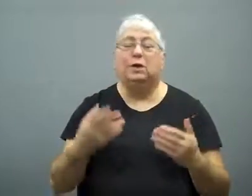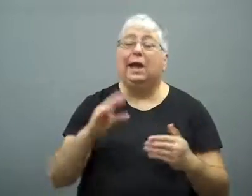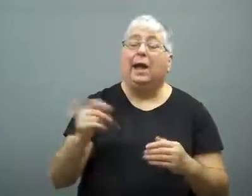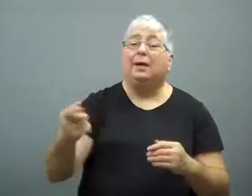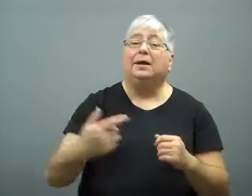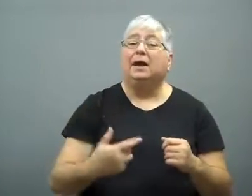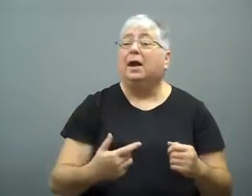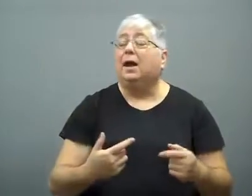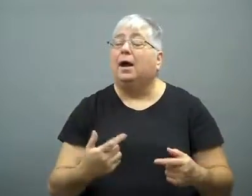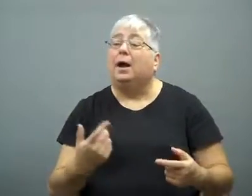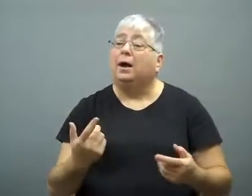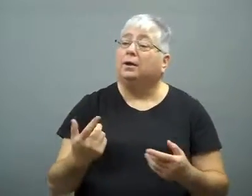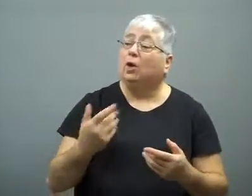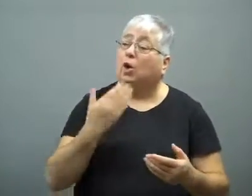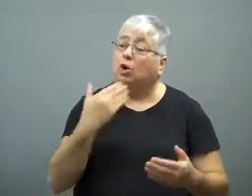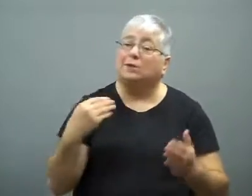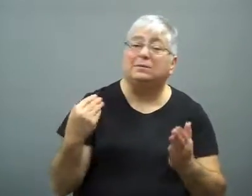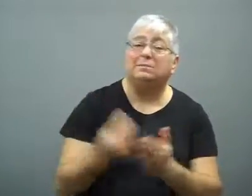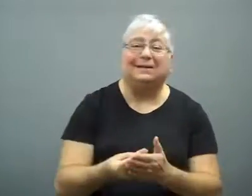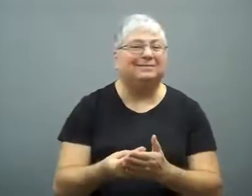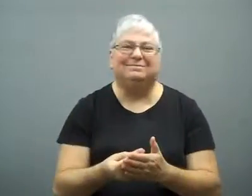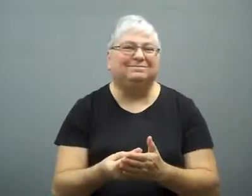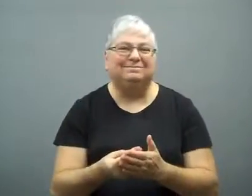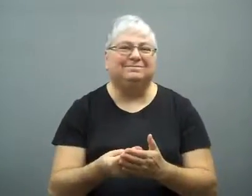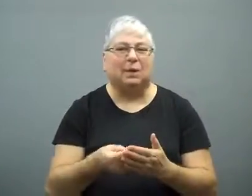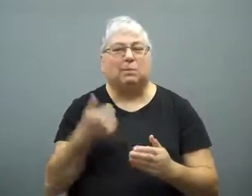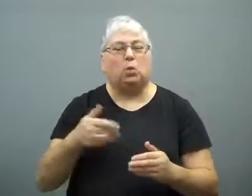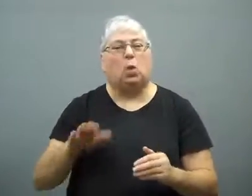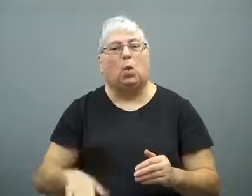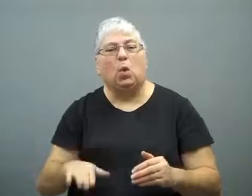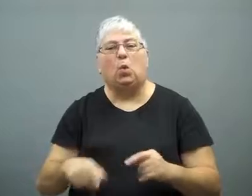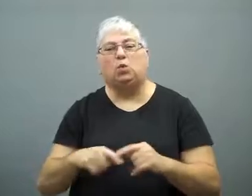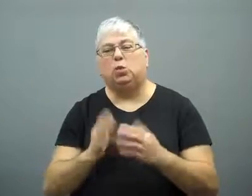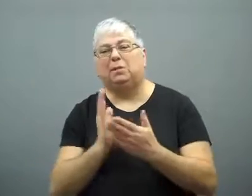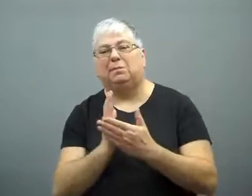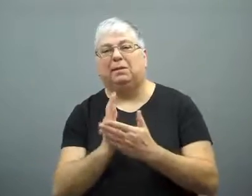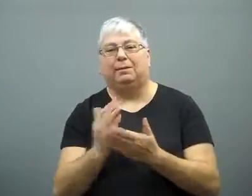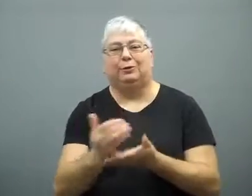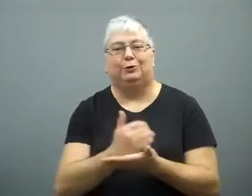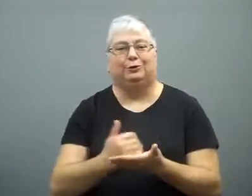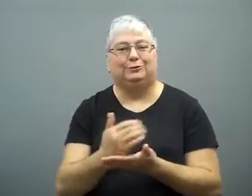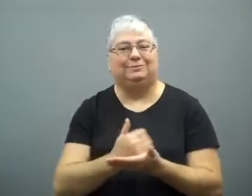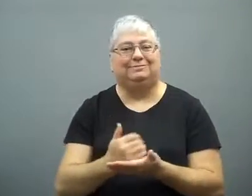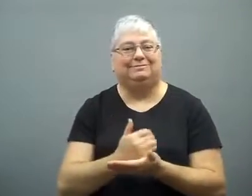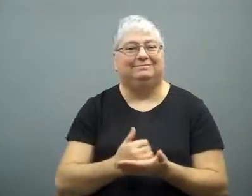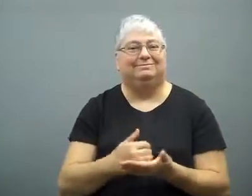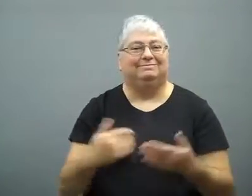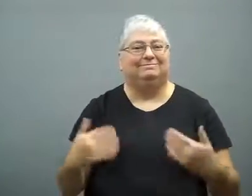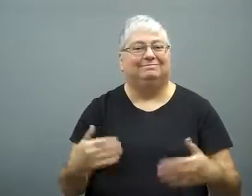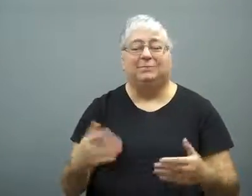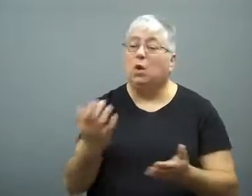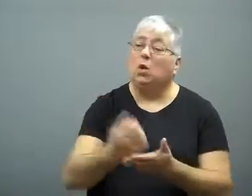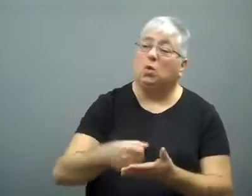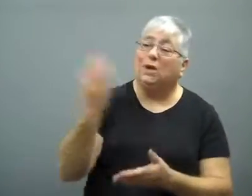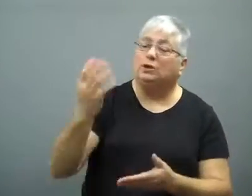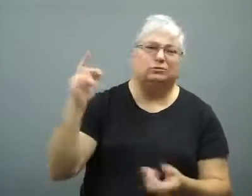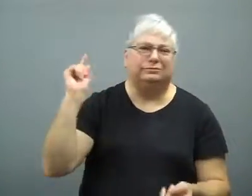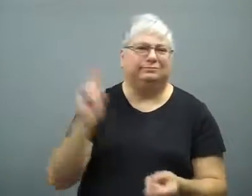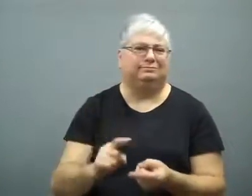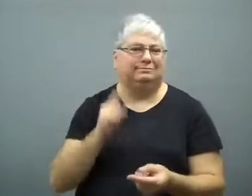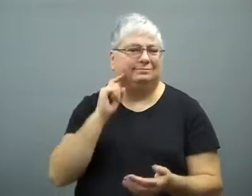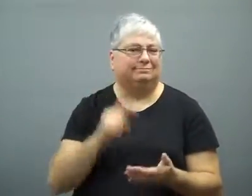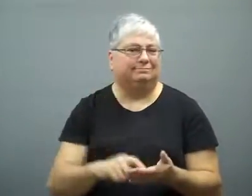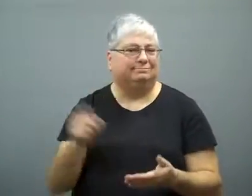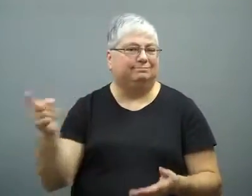Most are low to medium income people.